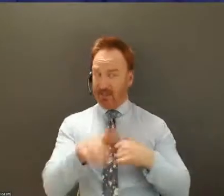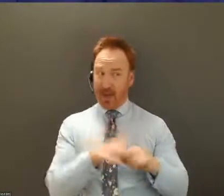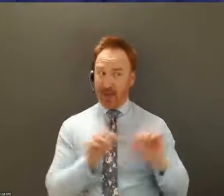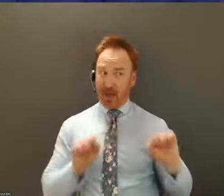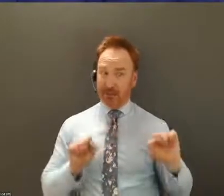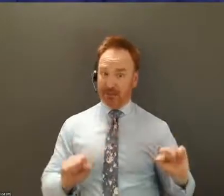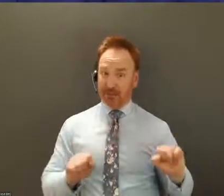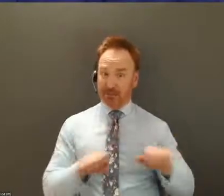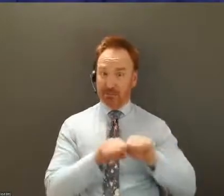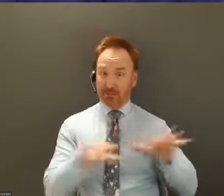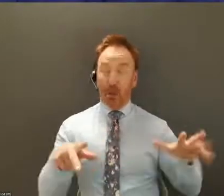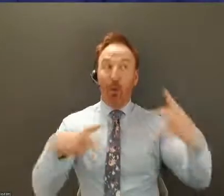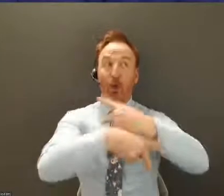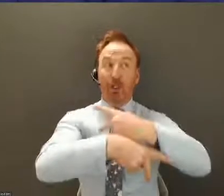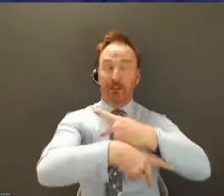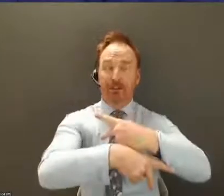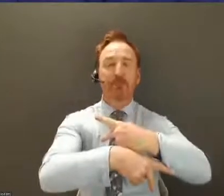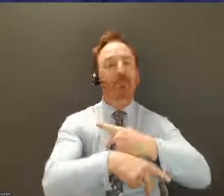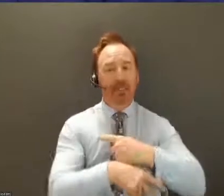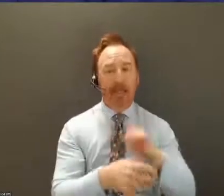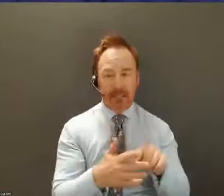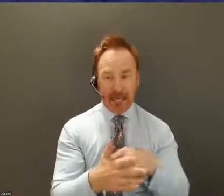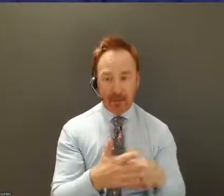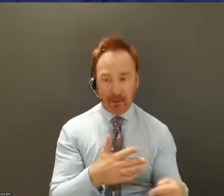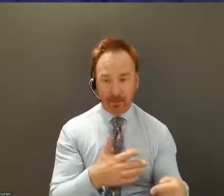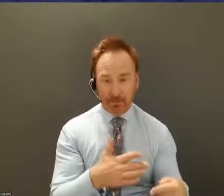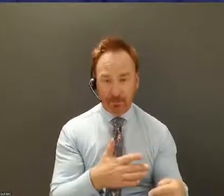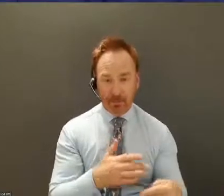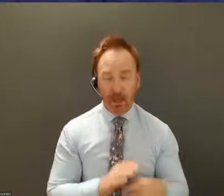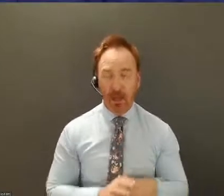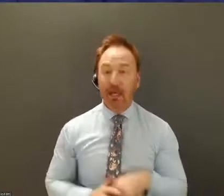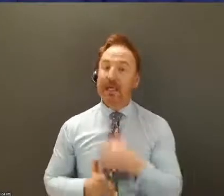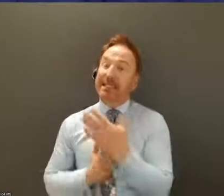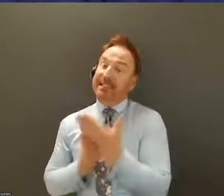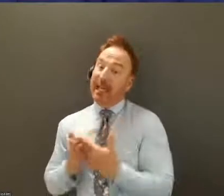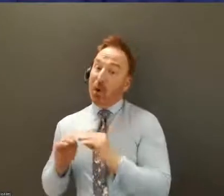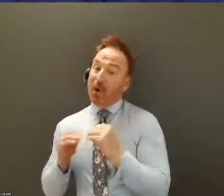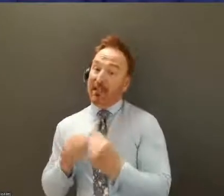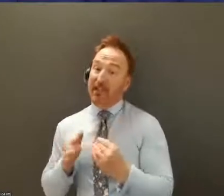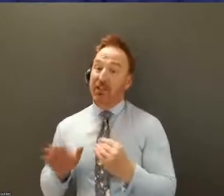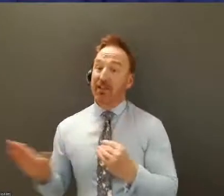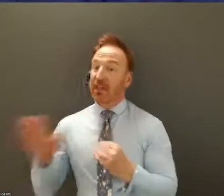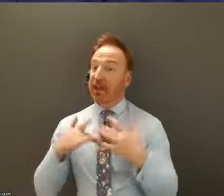around you safe. As we move through his next few